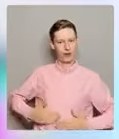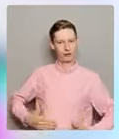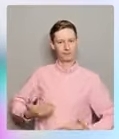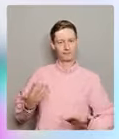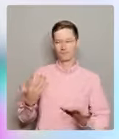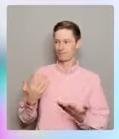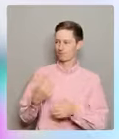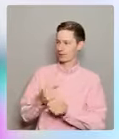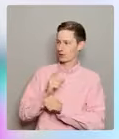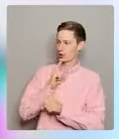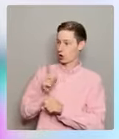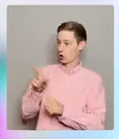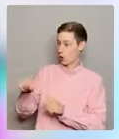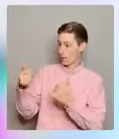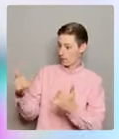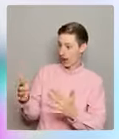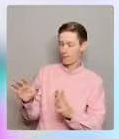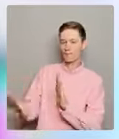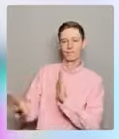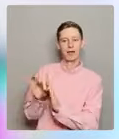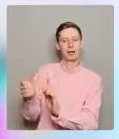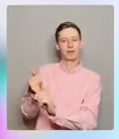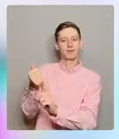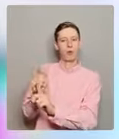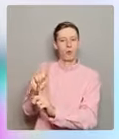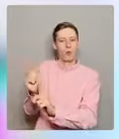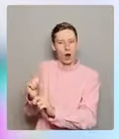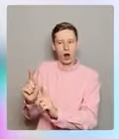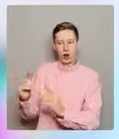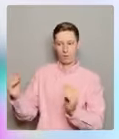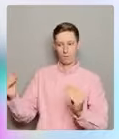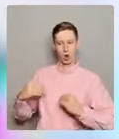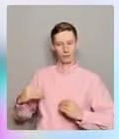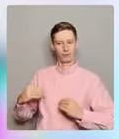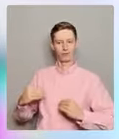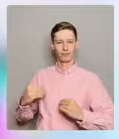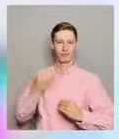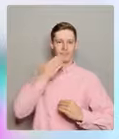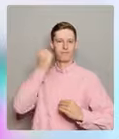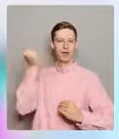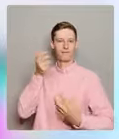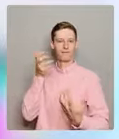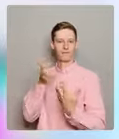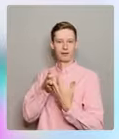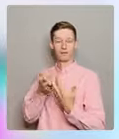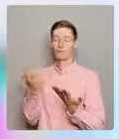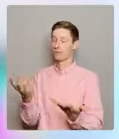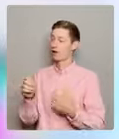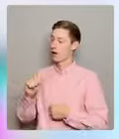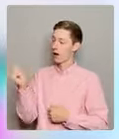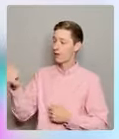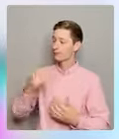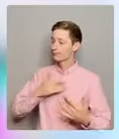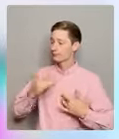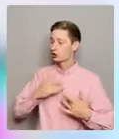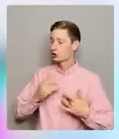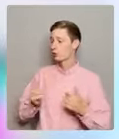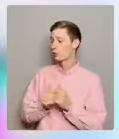and making sure that we allowed the player to position these types of interactions well to fit their body shape. But another concern with these types of, you know,